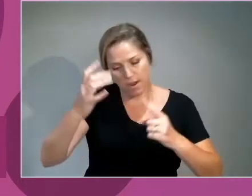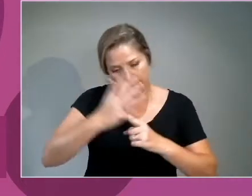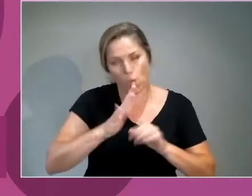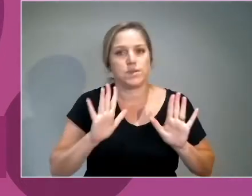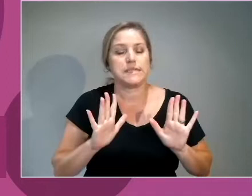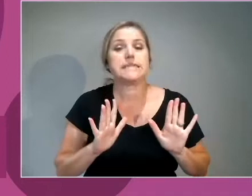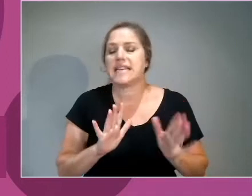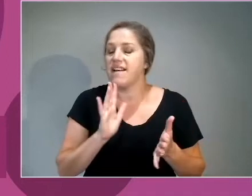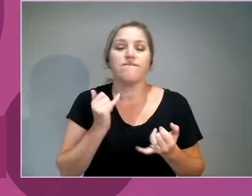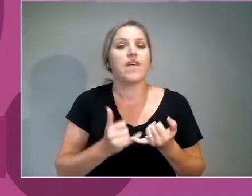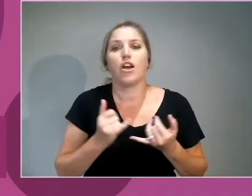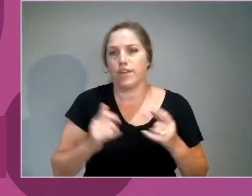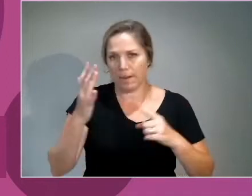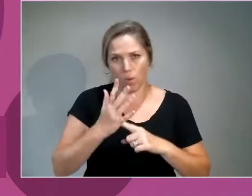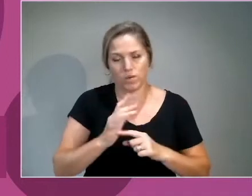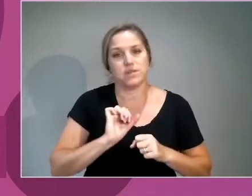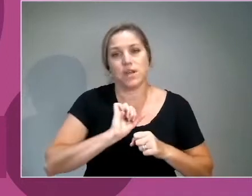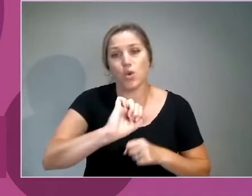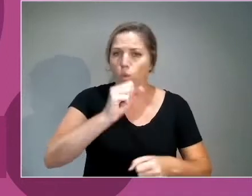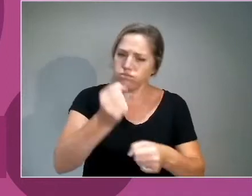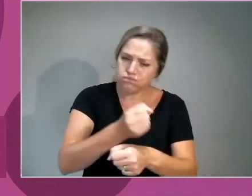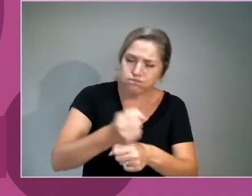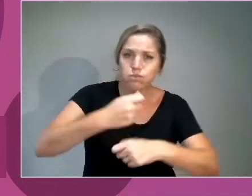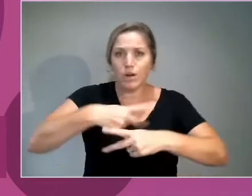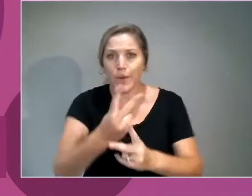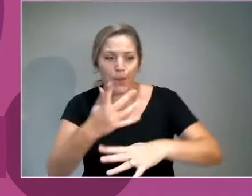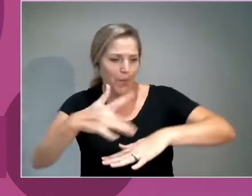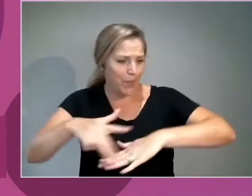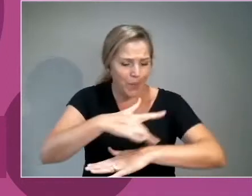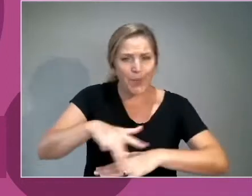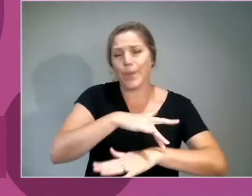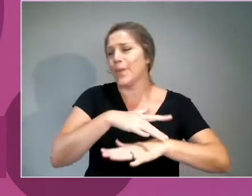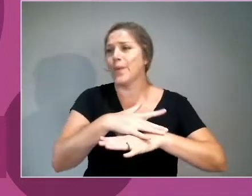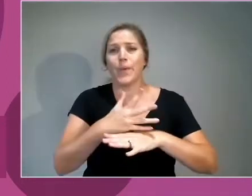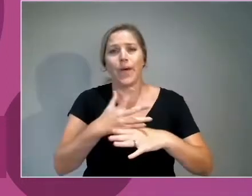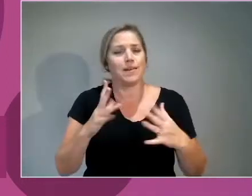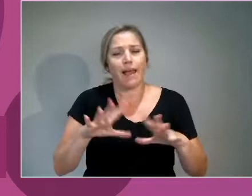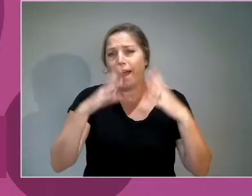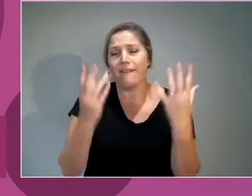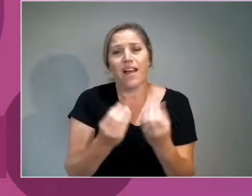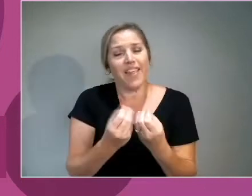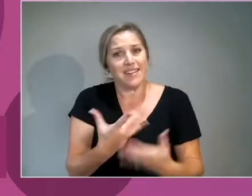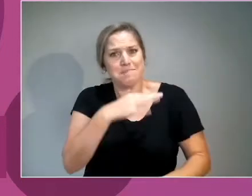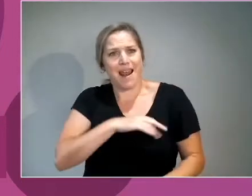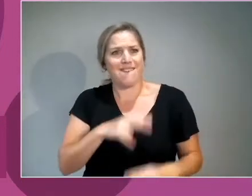end product is of significant benefit to so many people. So let's never lose sight of that.